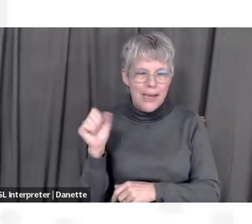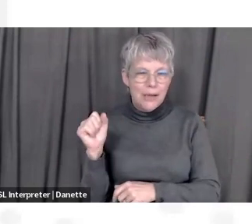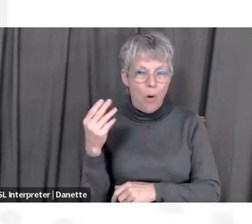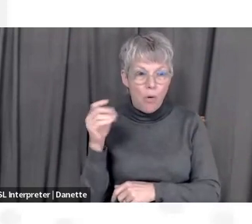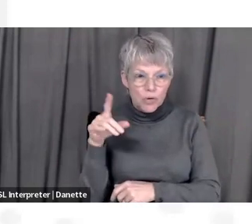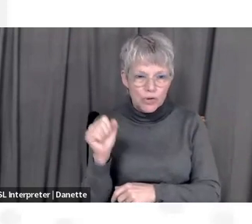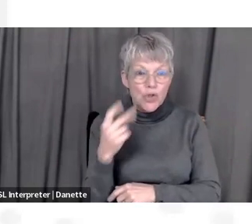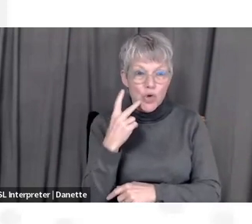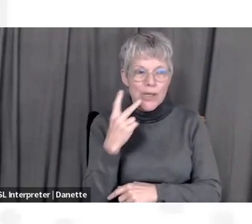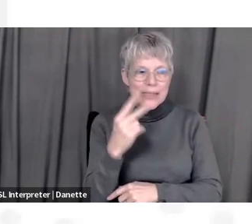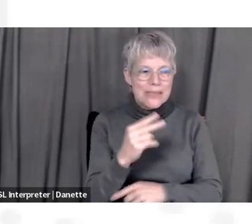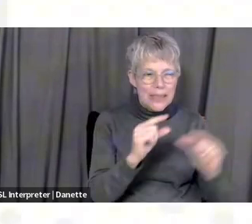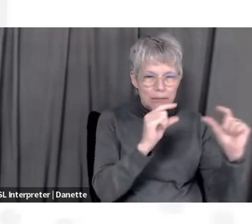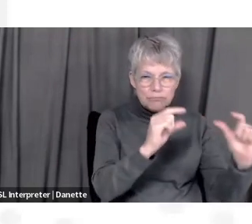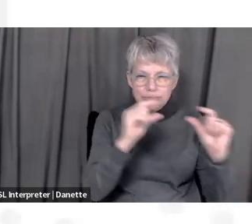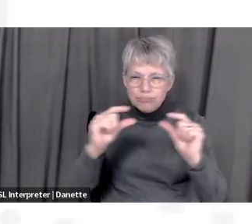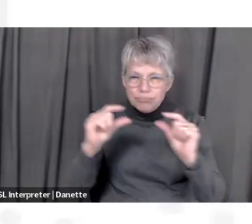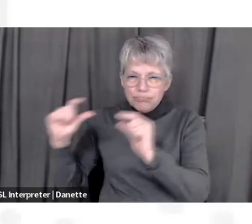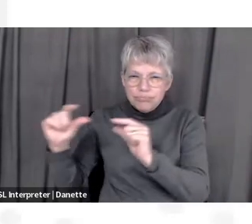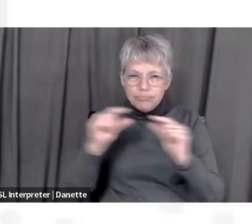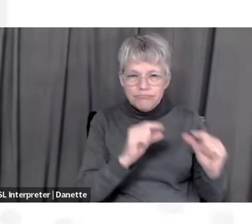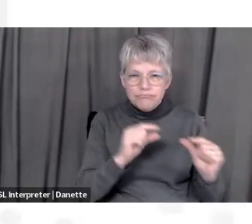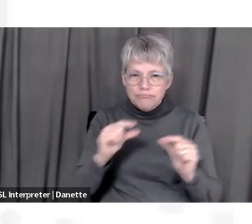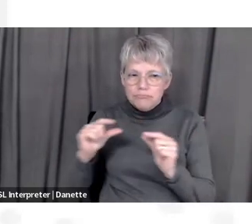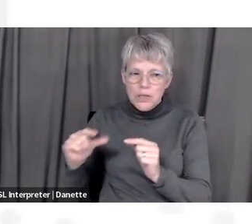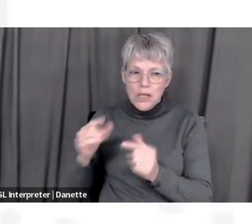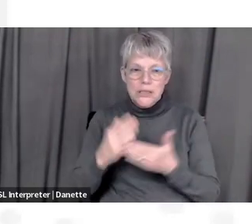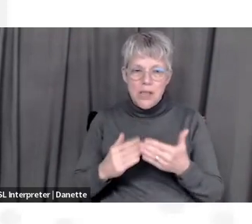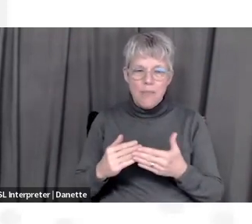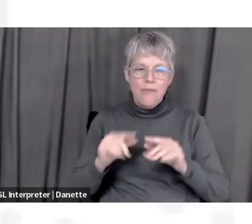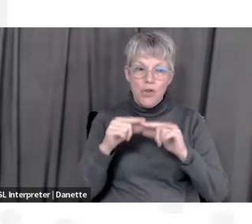You can see just a few of the logos of some of the groups that we work with